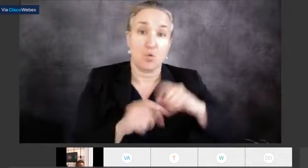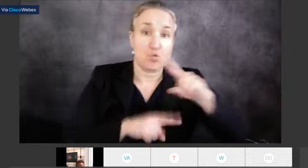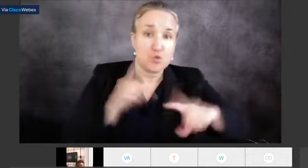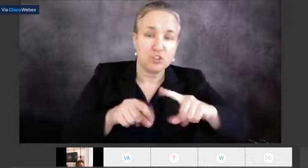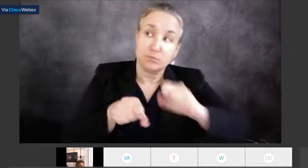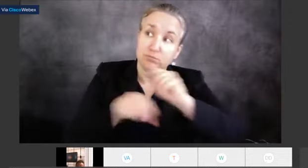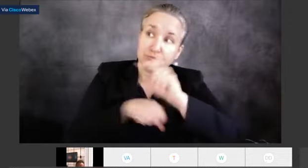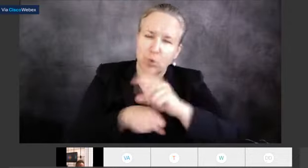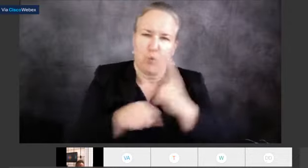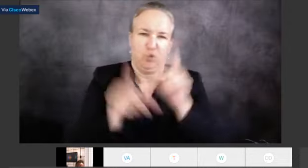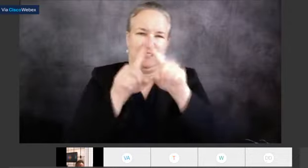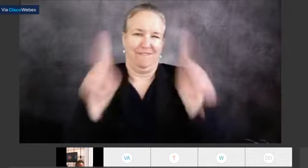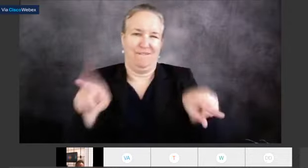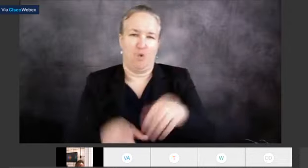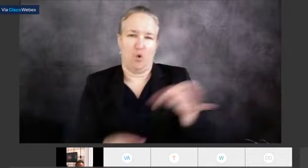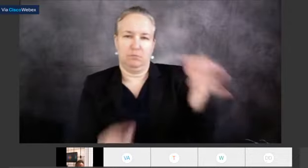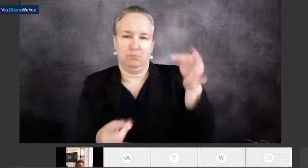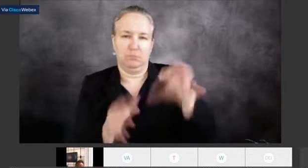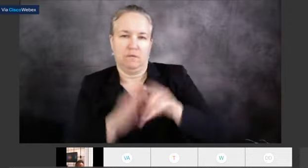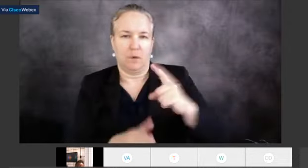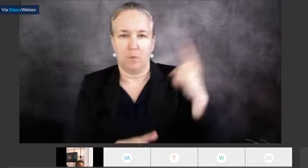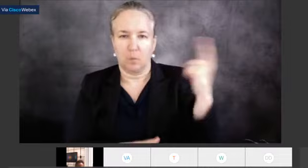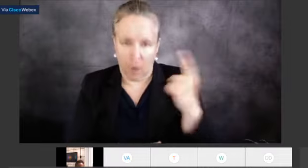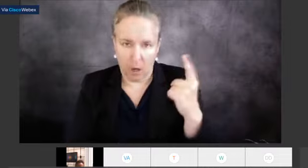this form can be found by scrolling two thirds of the way down